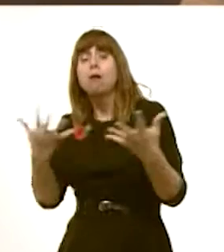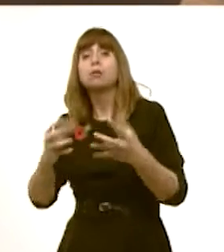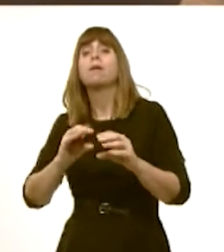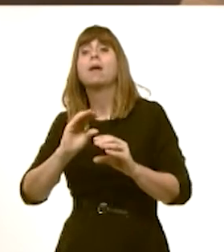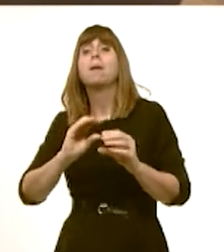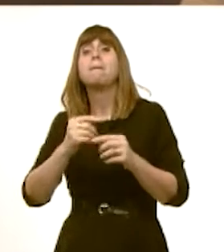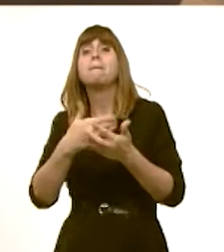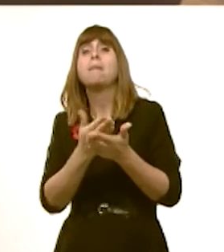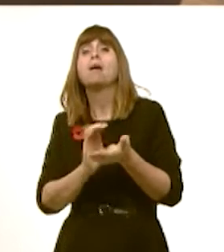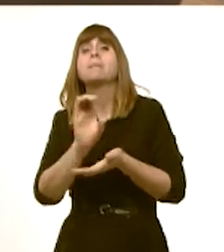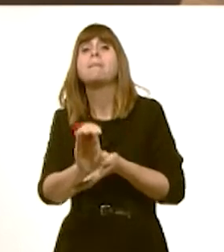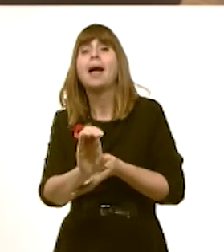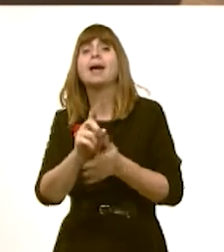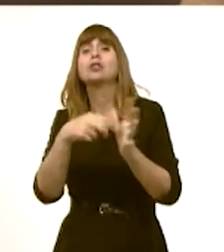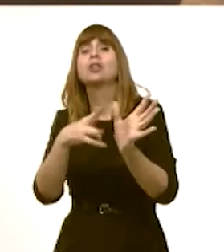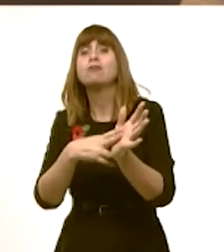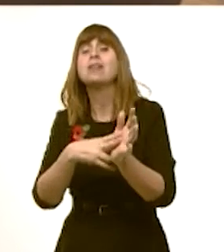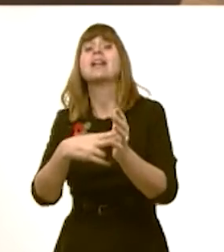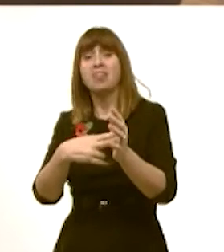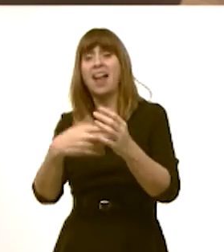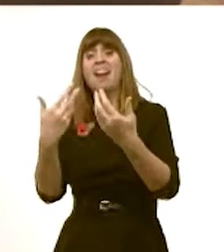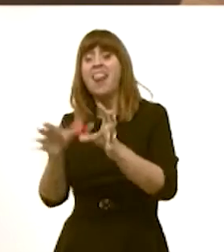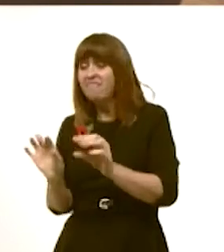Final part-payments and the balance of payments will then be made by the end of April.